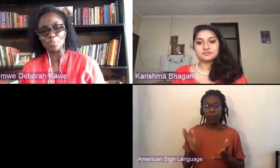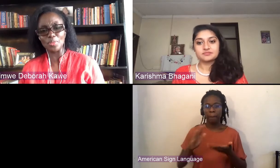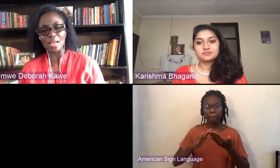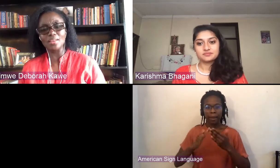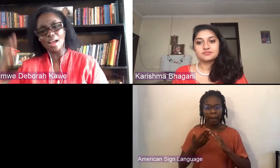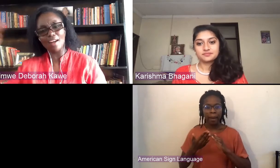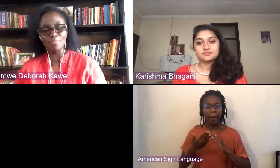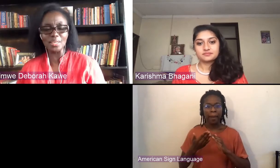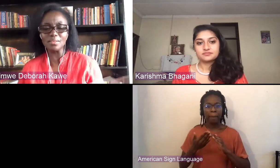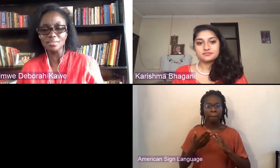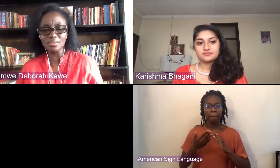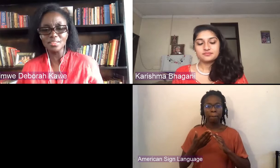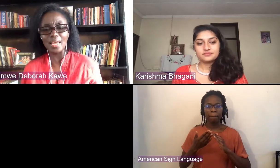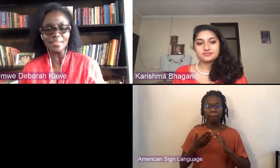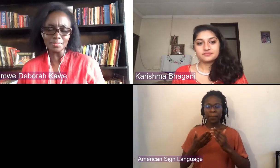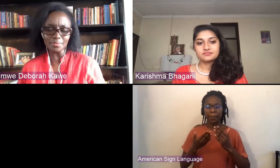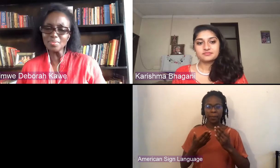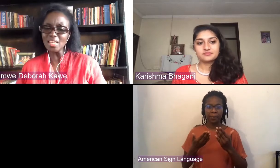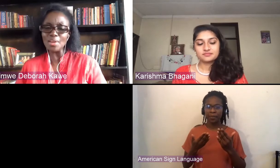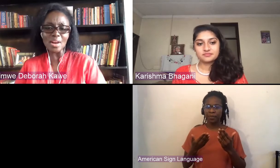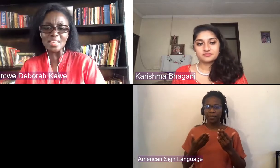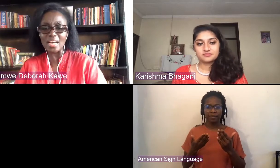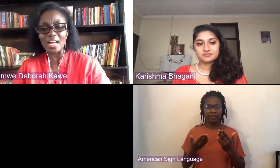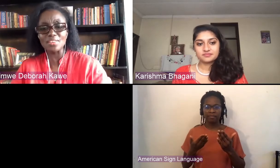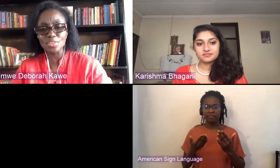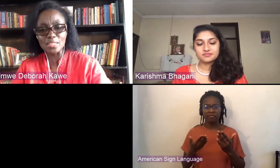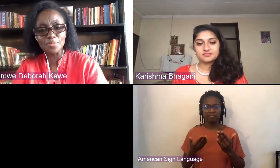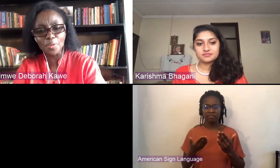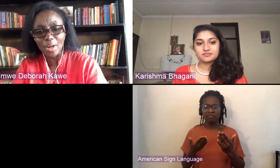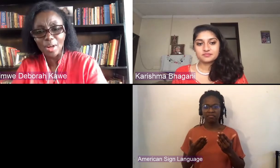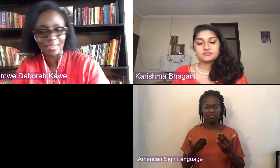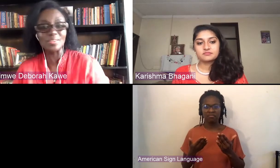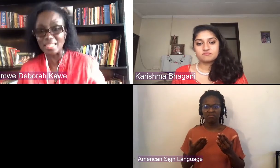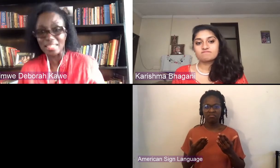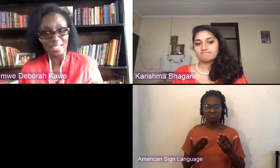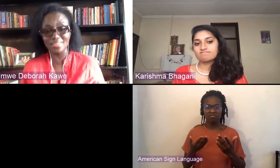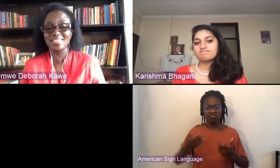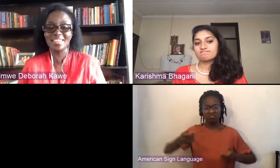that have been like denied our countries for 1000 years